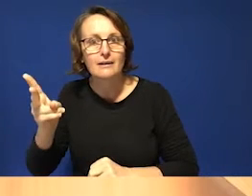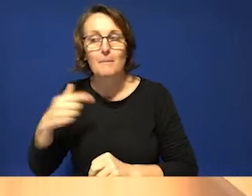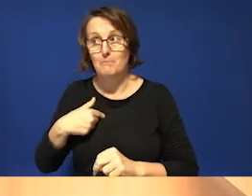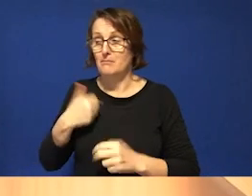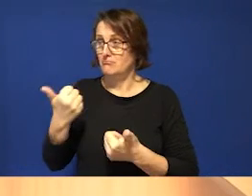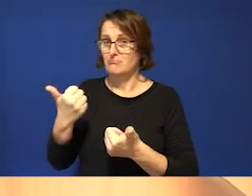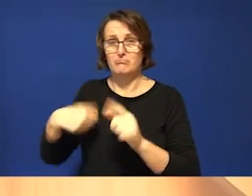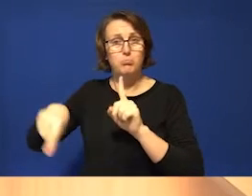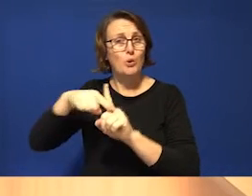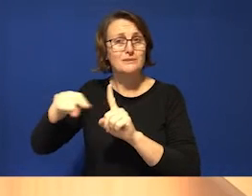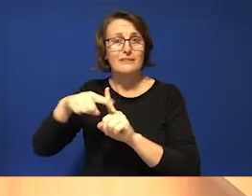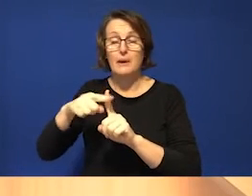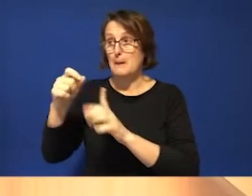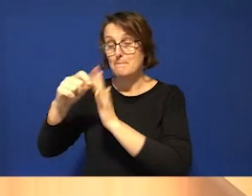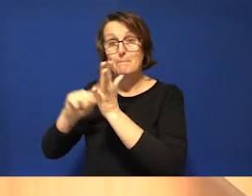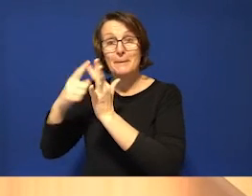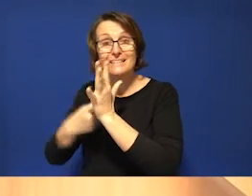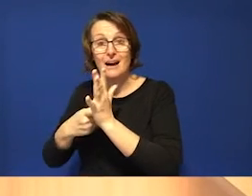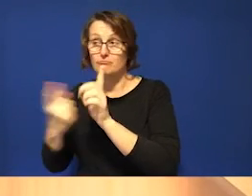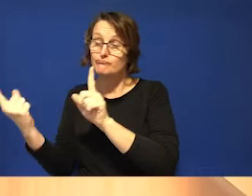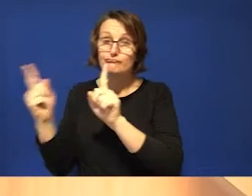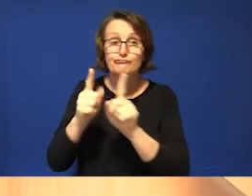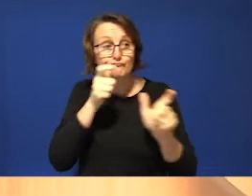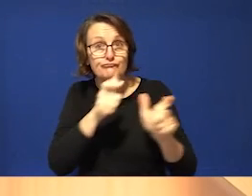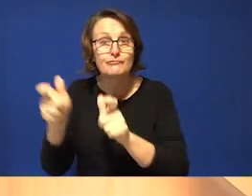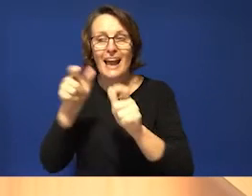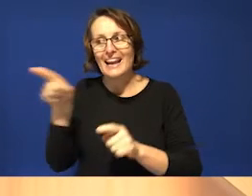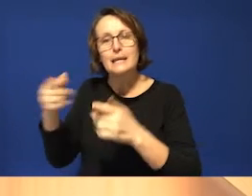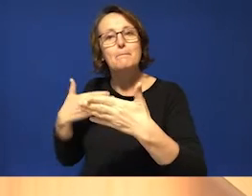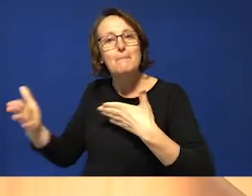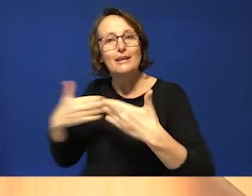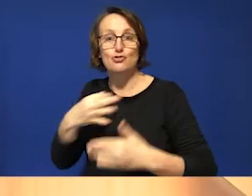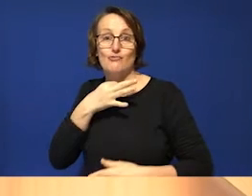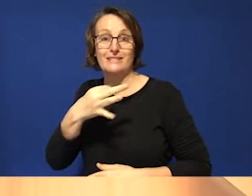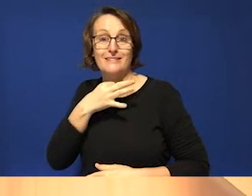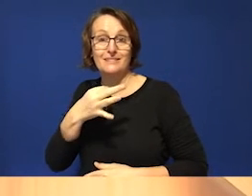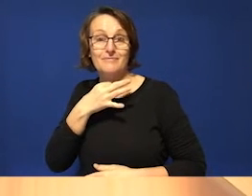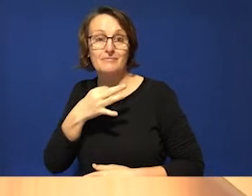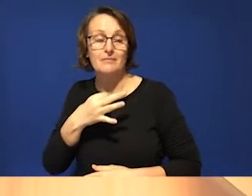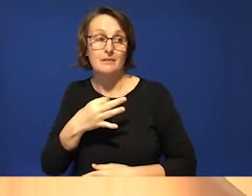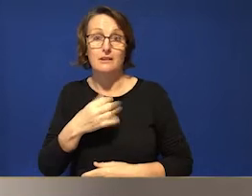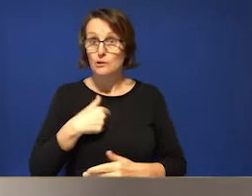The real advantage here is that Peter oversaw the project and managed the risk. I mean, I have to be frank.